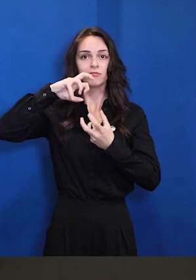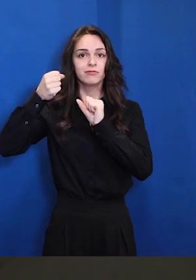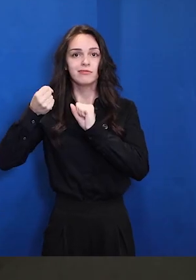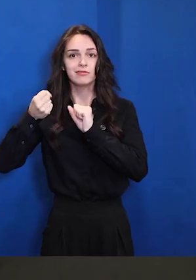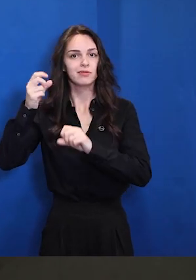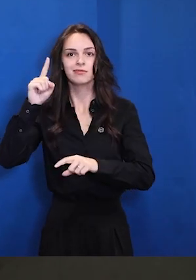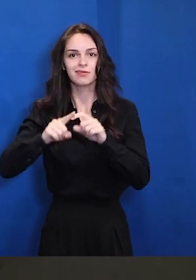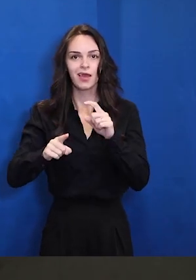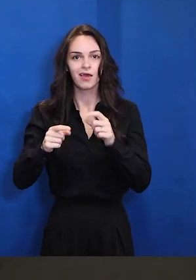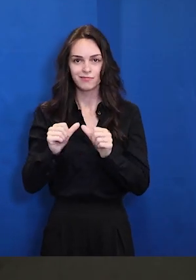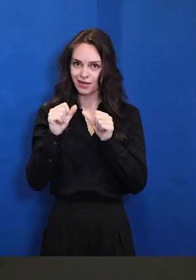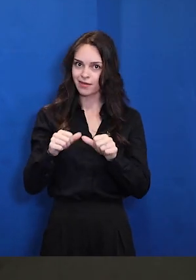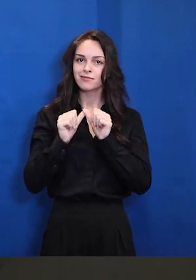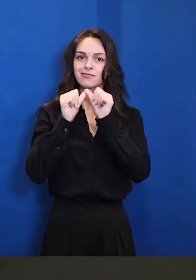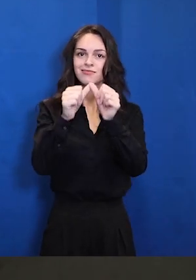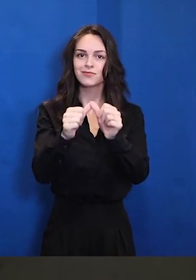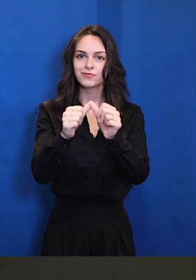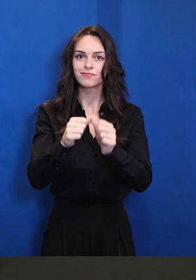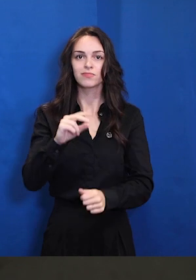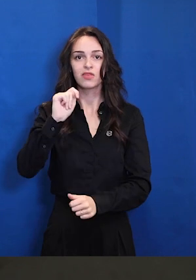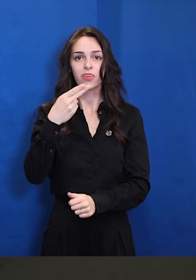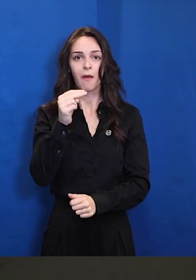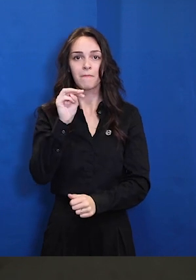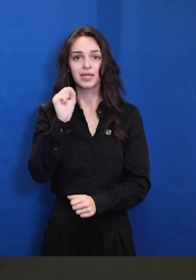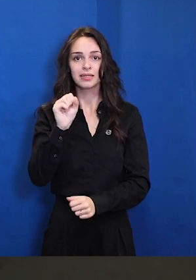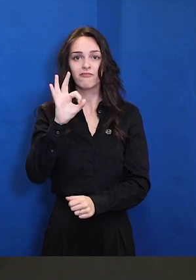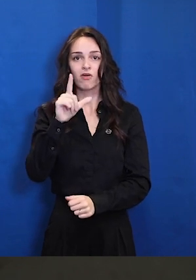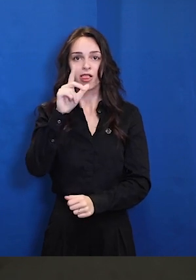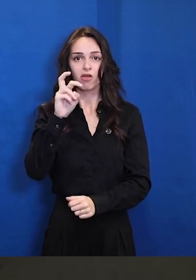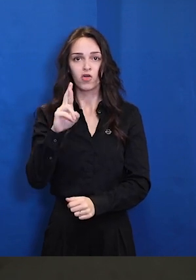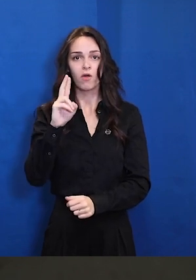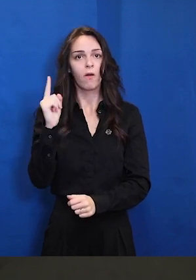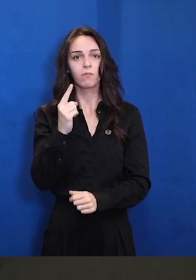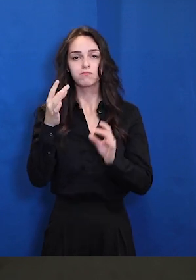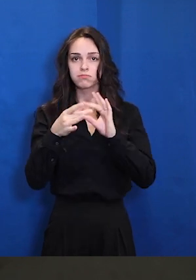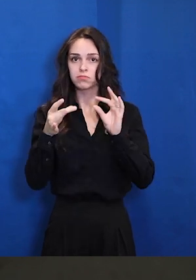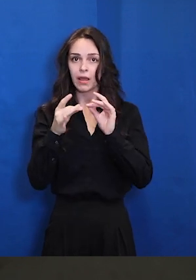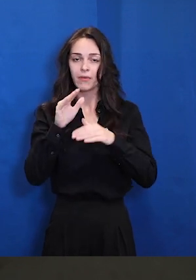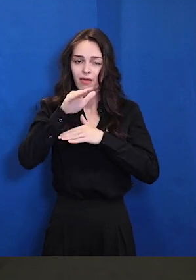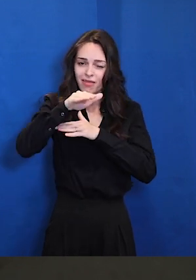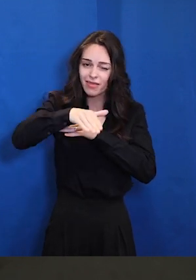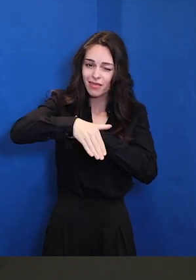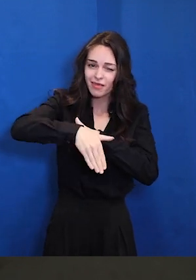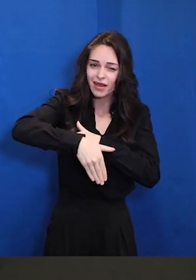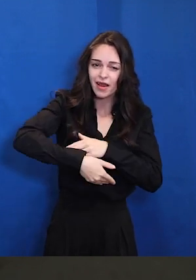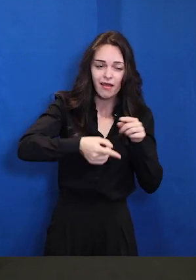Thomas Fuller once said that it's always darkest before the dawn. And 2021 ushers in